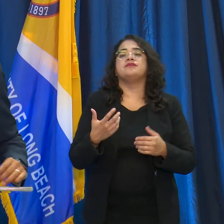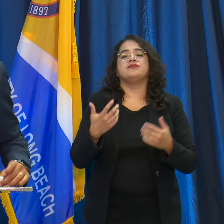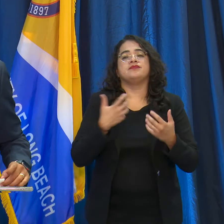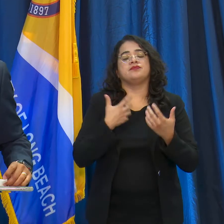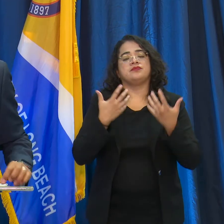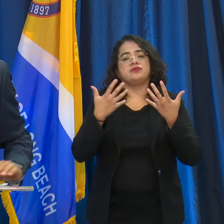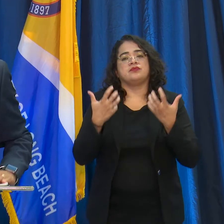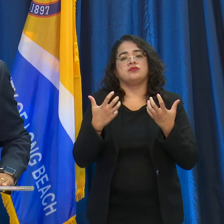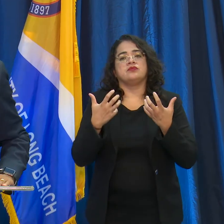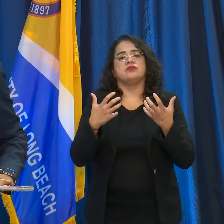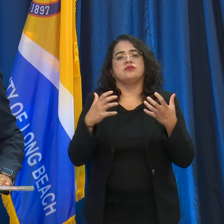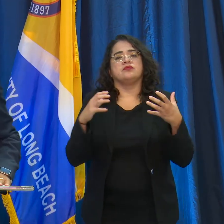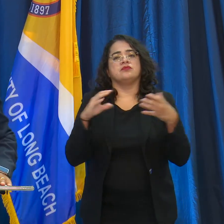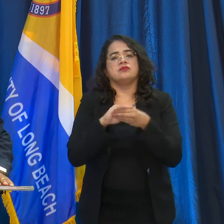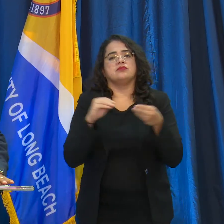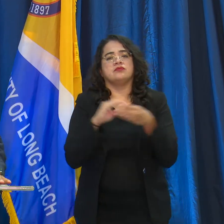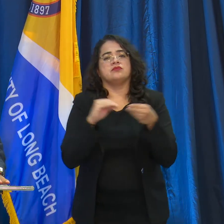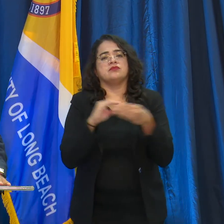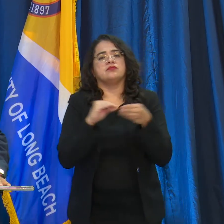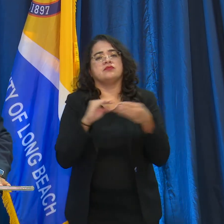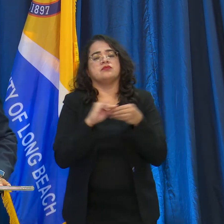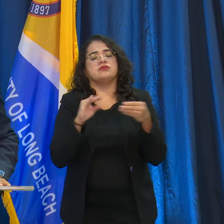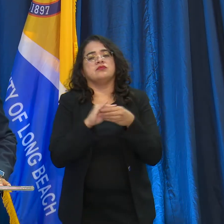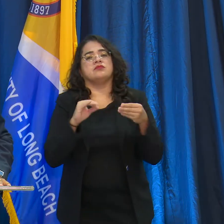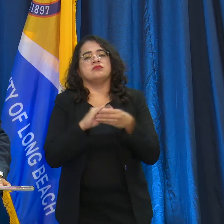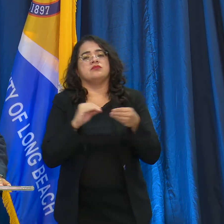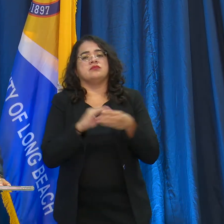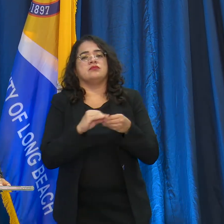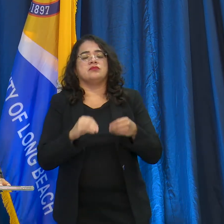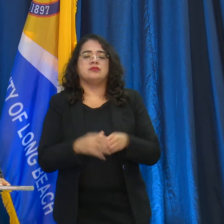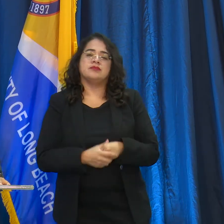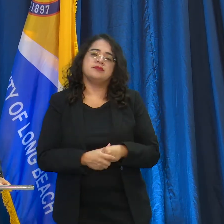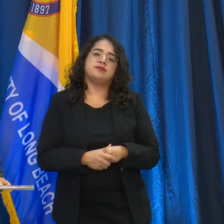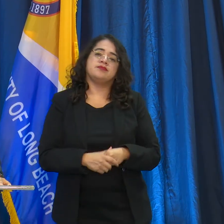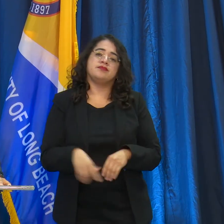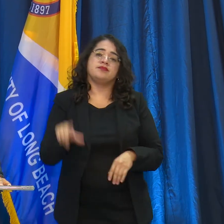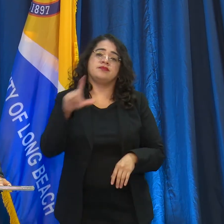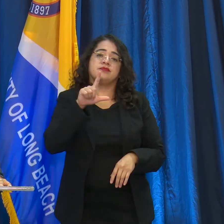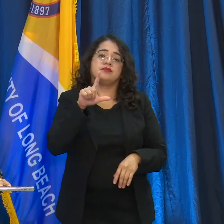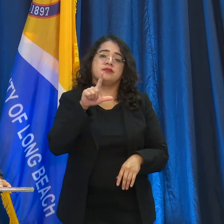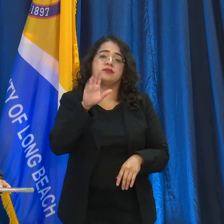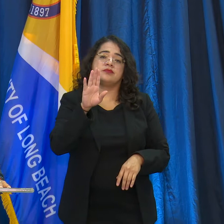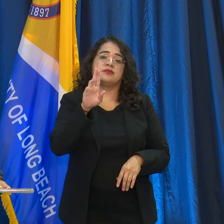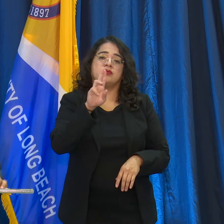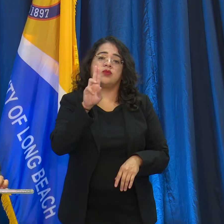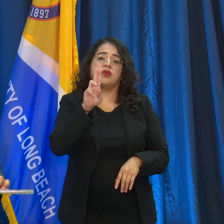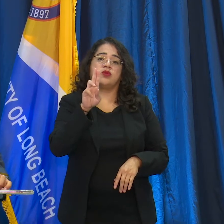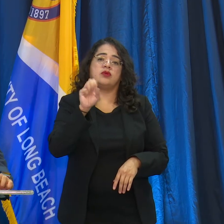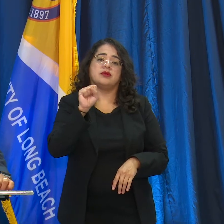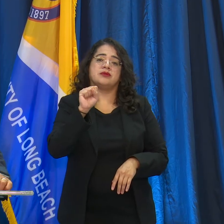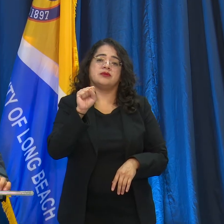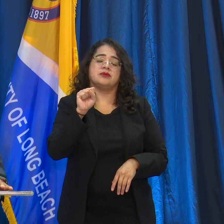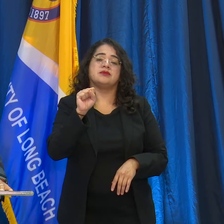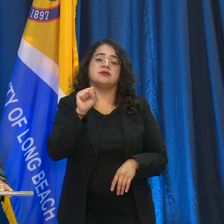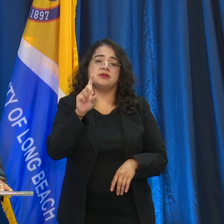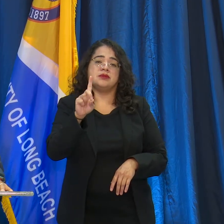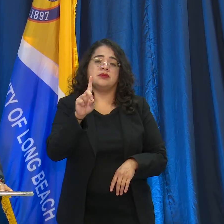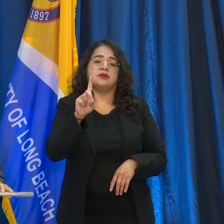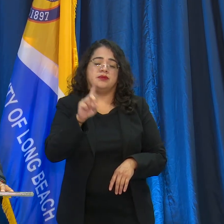I just want to reemphasize-- Long Beach Unified School District, for all the parents and families out there, made an